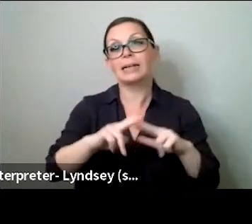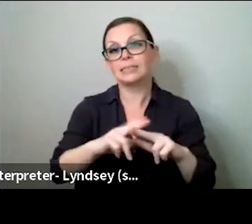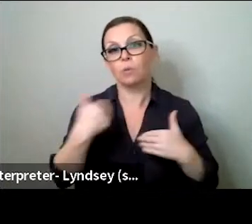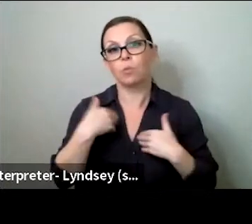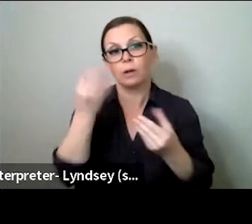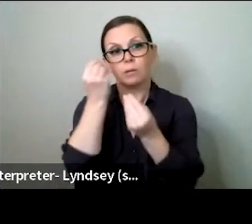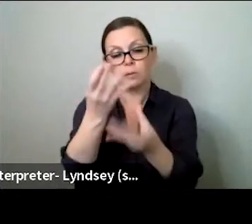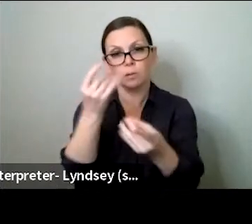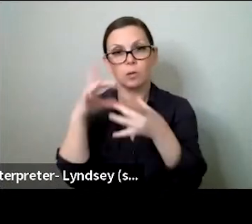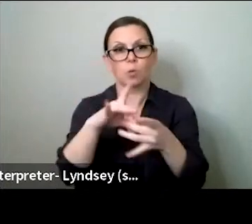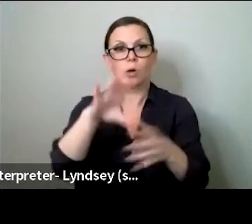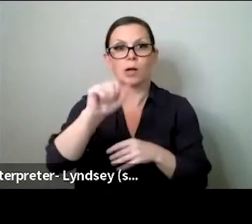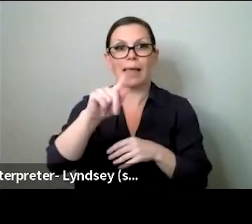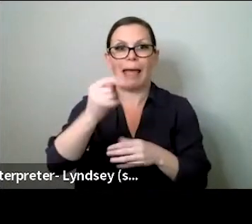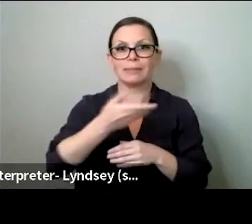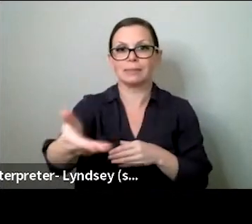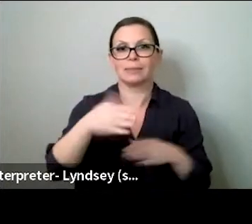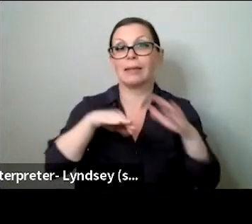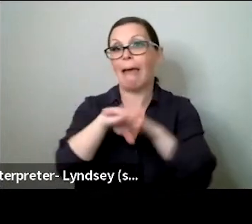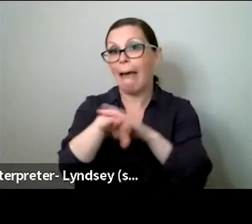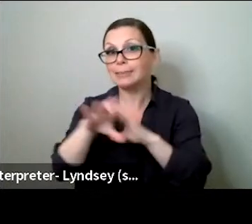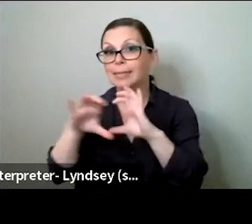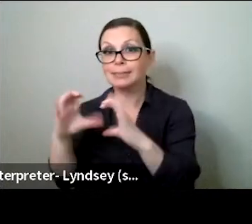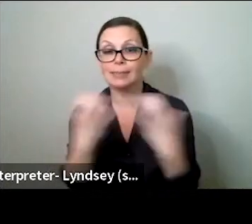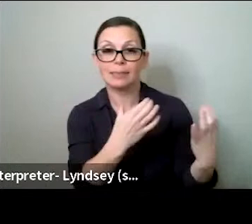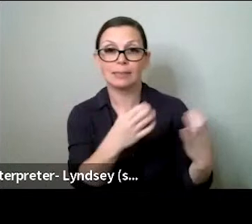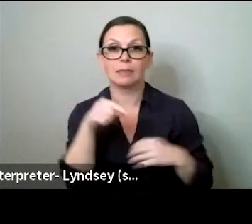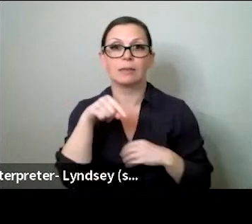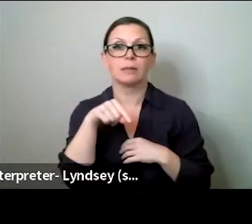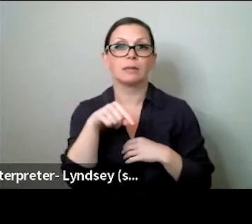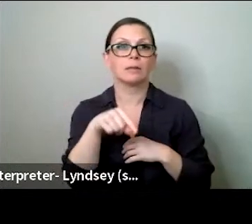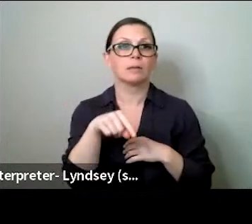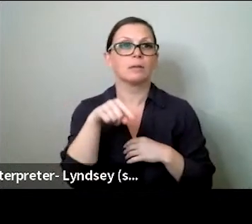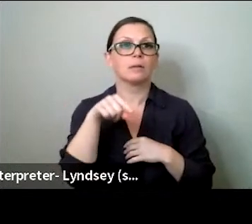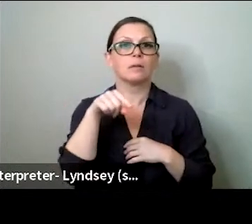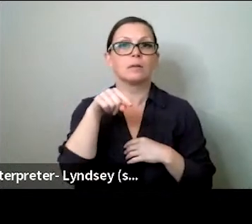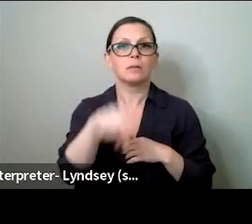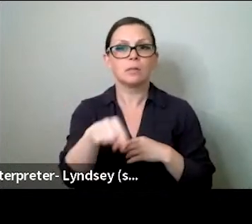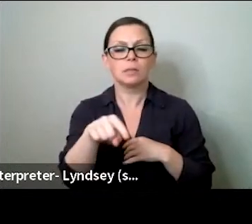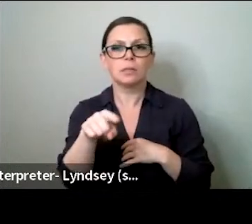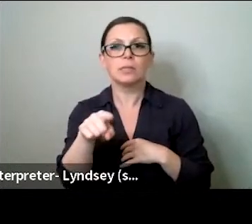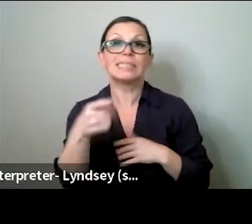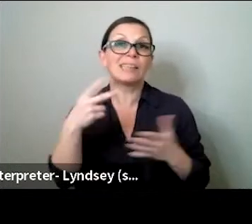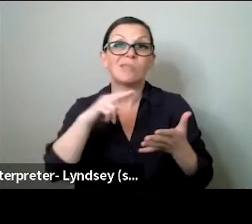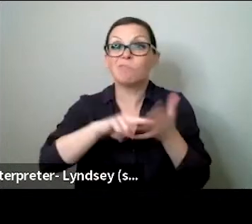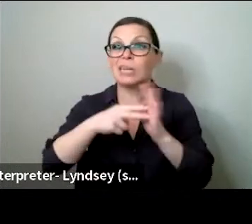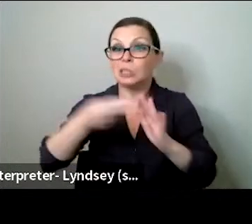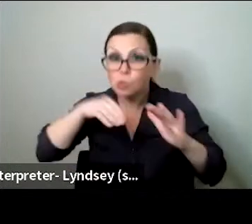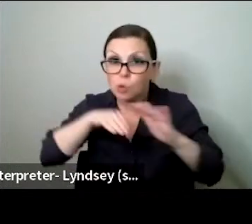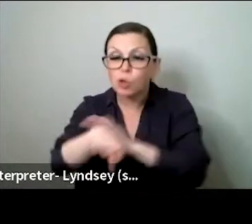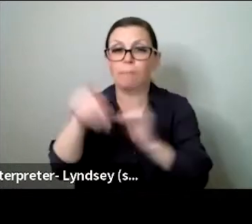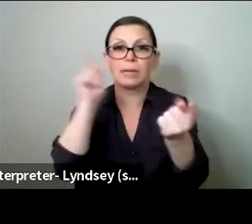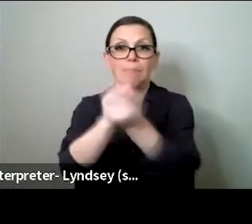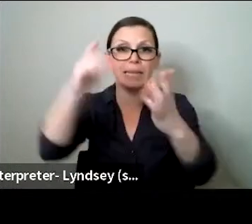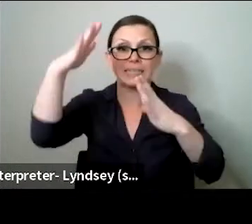about our casting access classes. This is an opportunity for you to come in and meet some of those top industry casting directors.